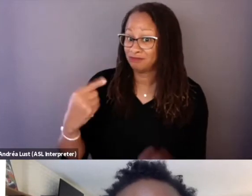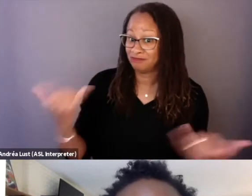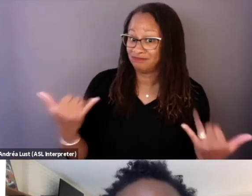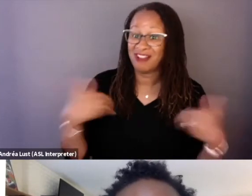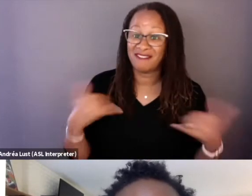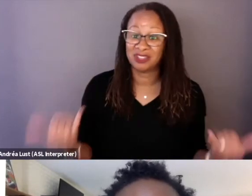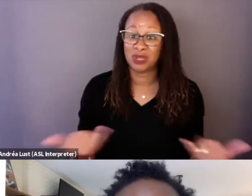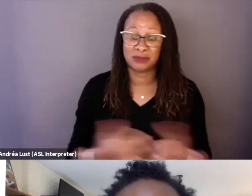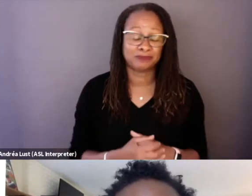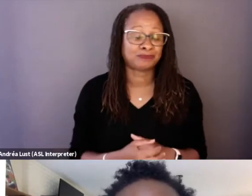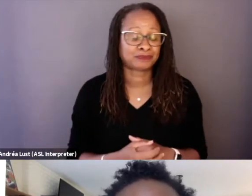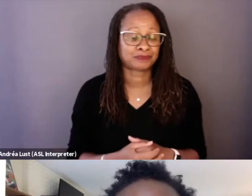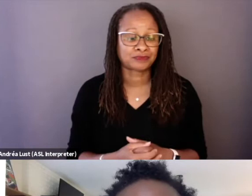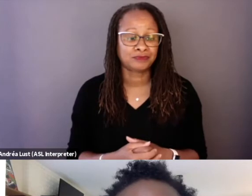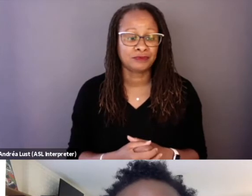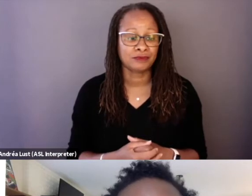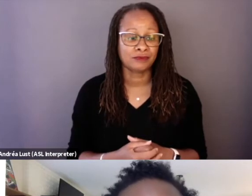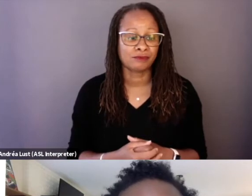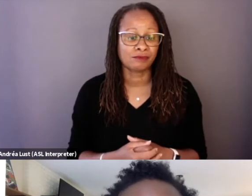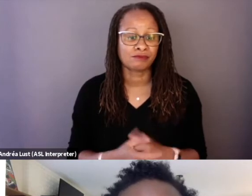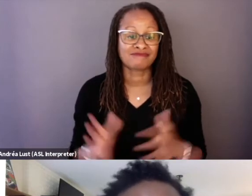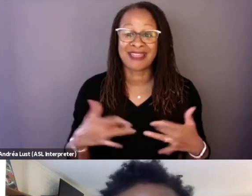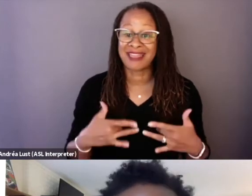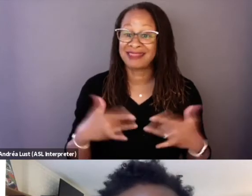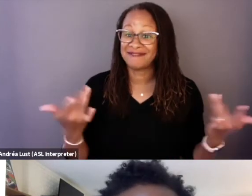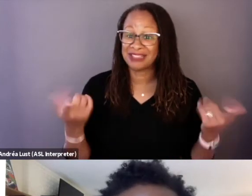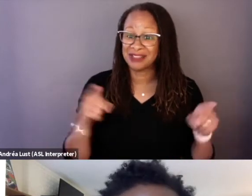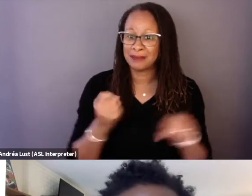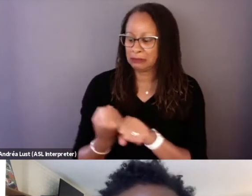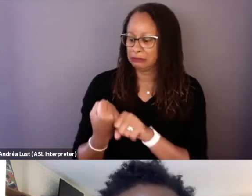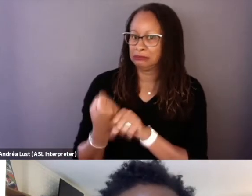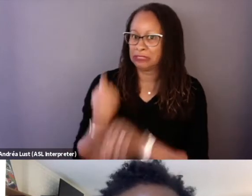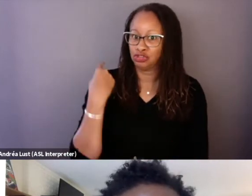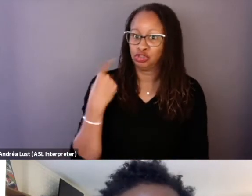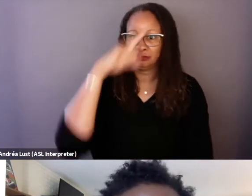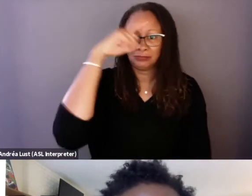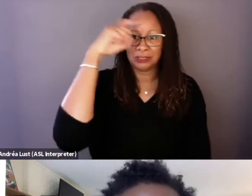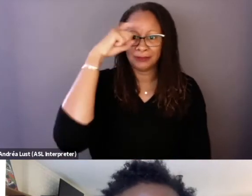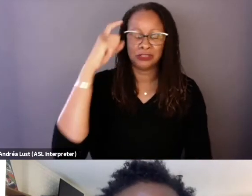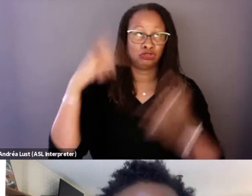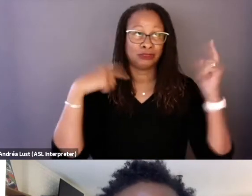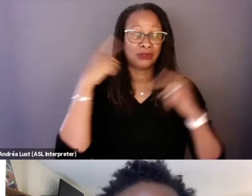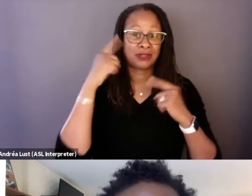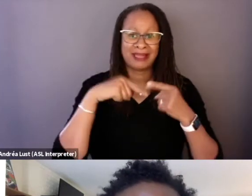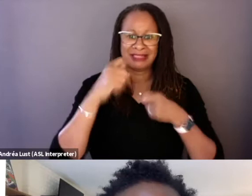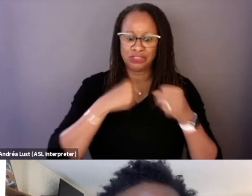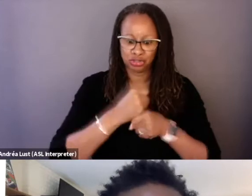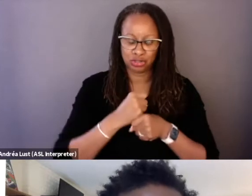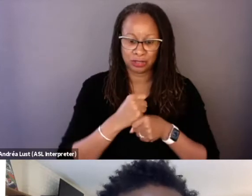So, the events of last summer, I mean, it's so crazy to think, you know, about this year, right? And that we're coming up upon anniversaries